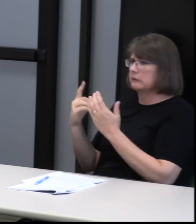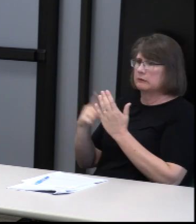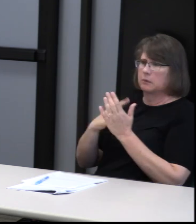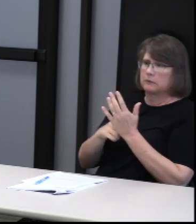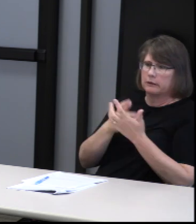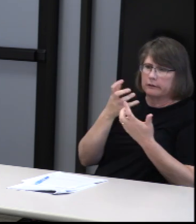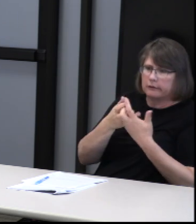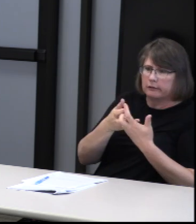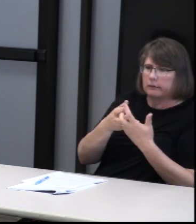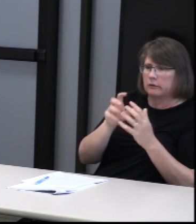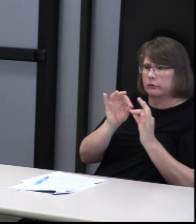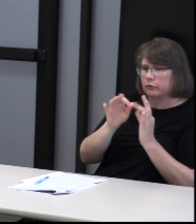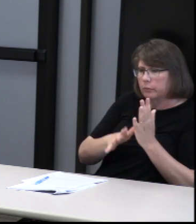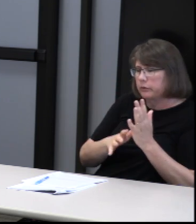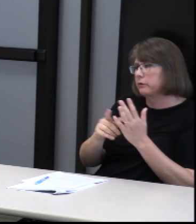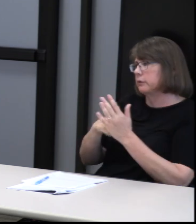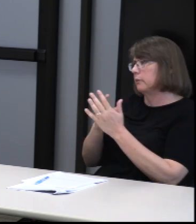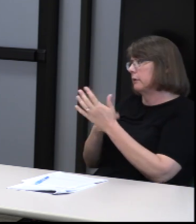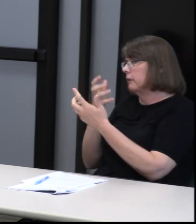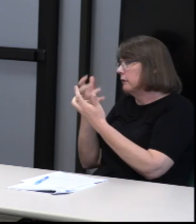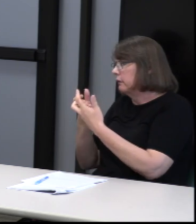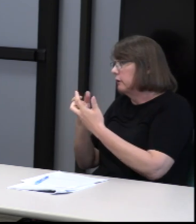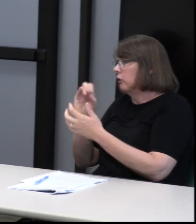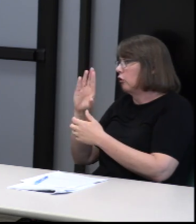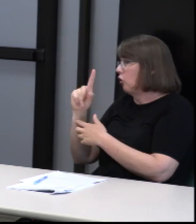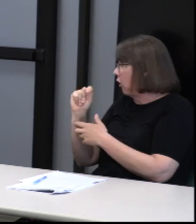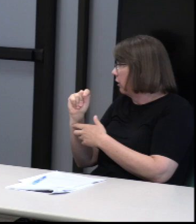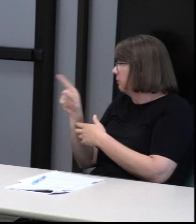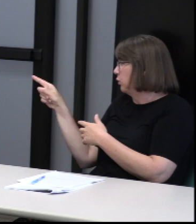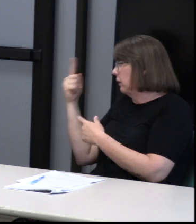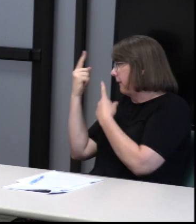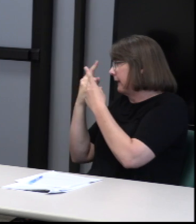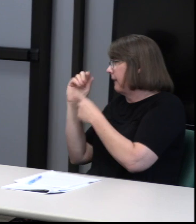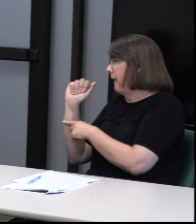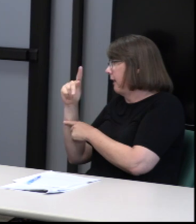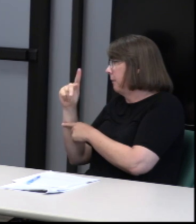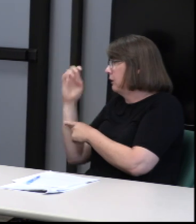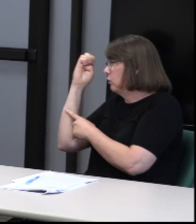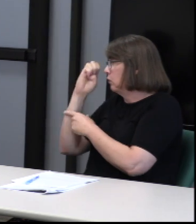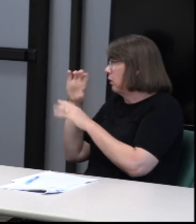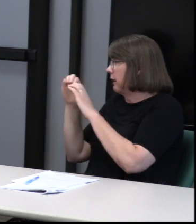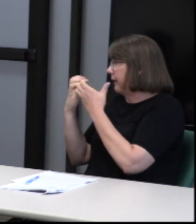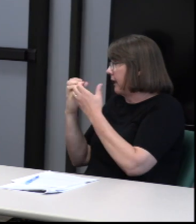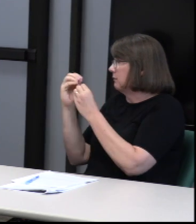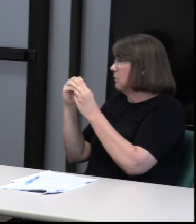I know you're going to have a variety of classes. Some of them will be suited to an interpreter. Some of them will be better suited to CART,